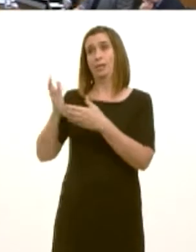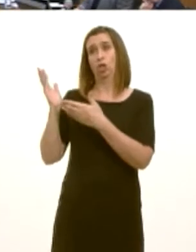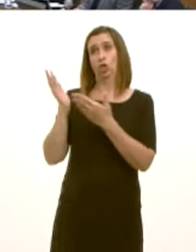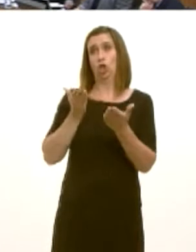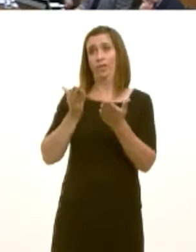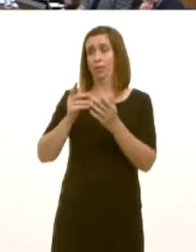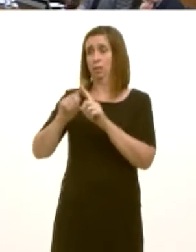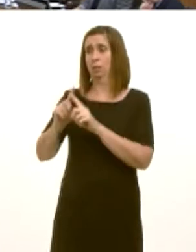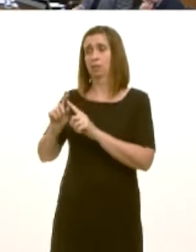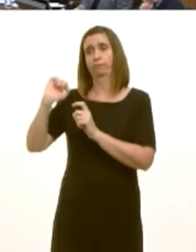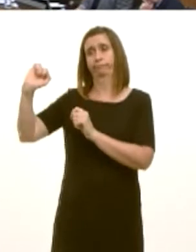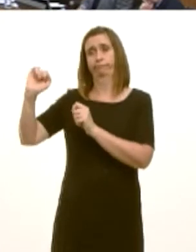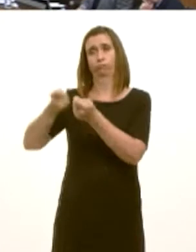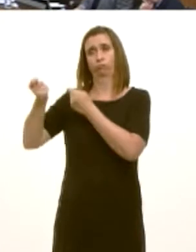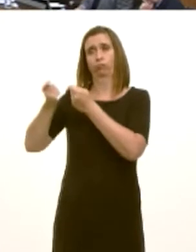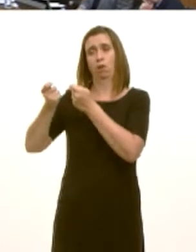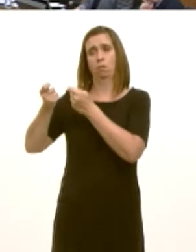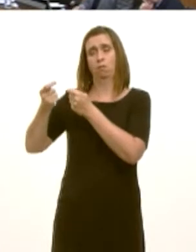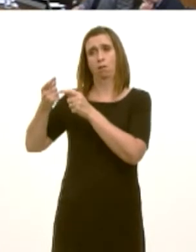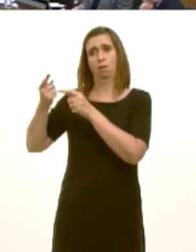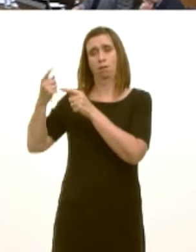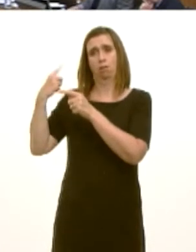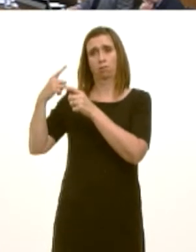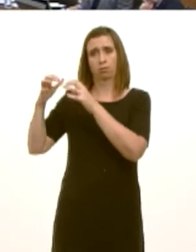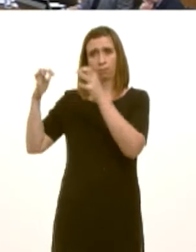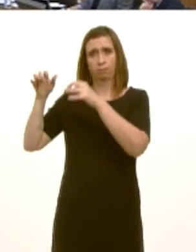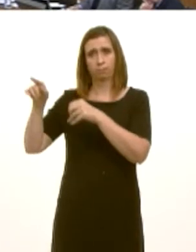Mark Isherwood: In stating that it will close the base in Rhuddlan, the National Police